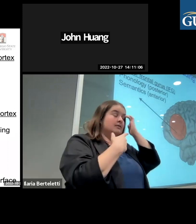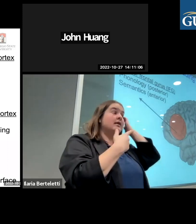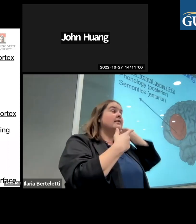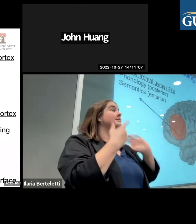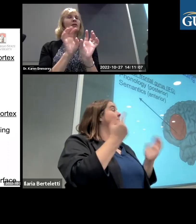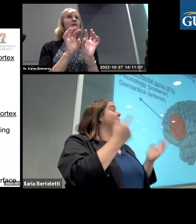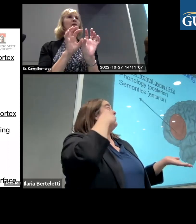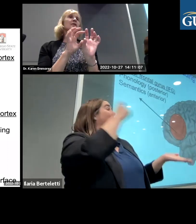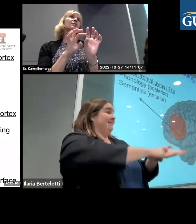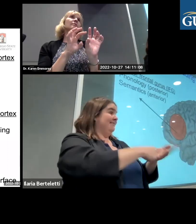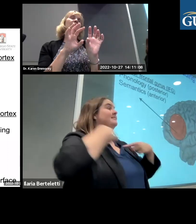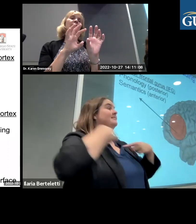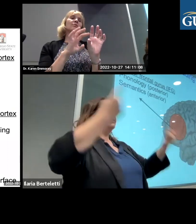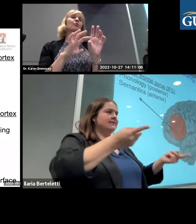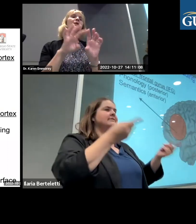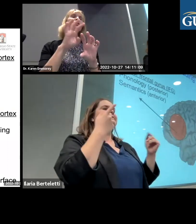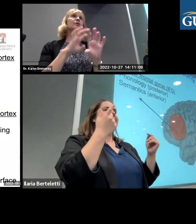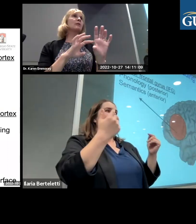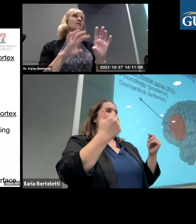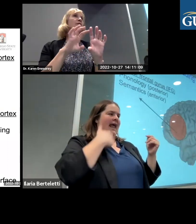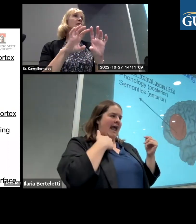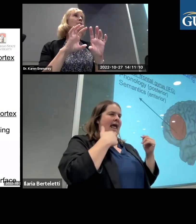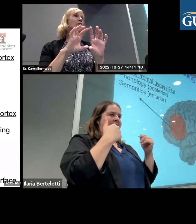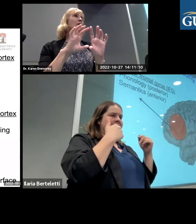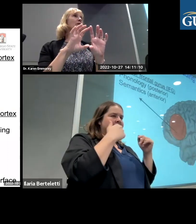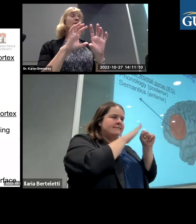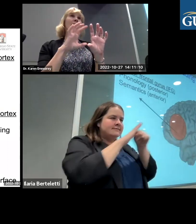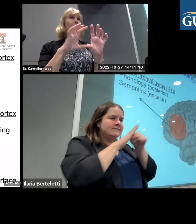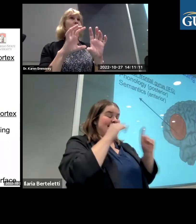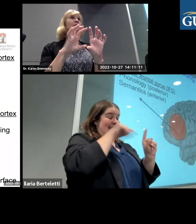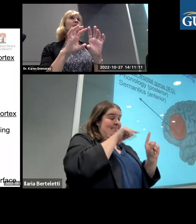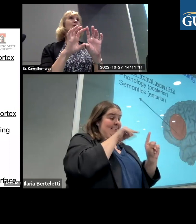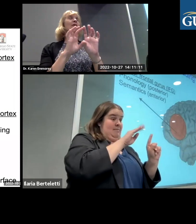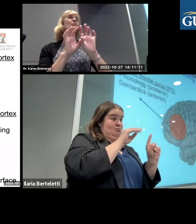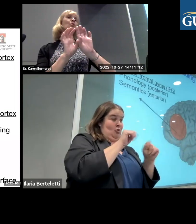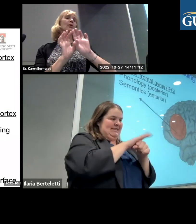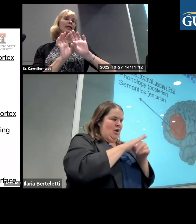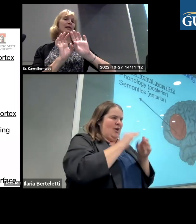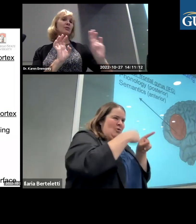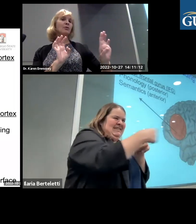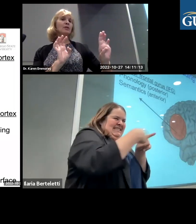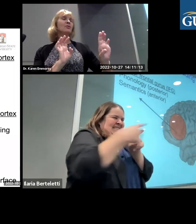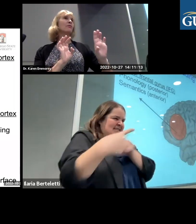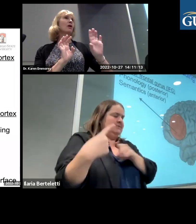more posterior regions towards the back of the brain. In that red circle are involved in a phonological,